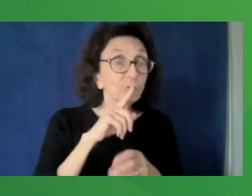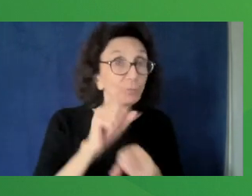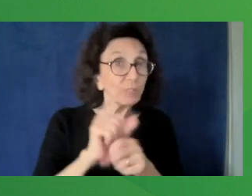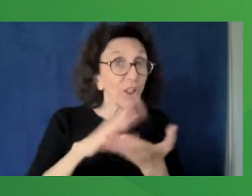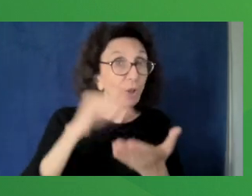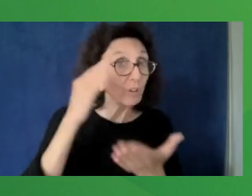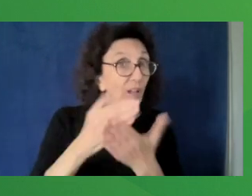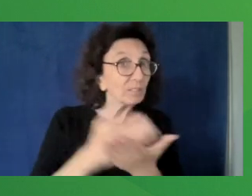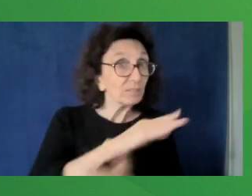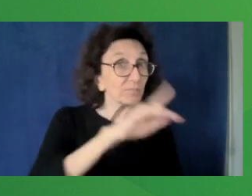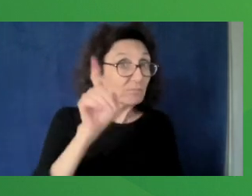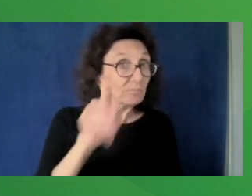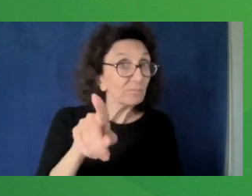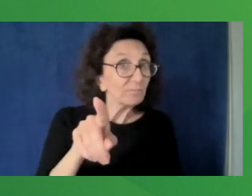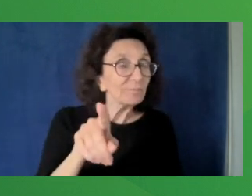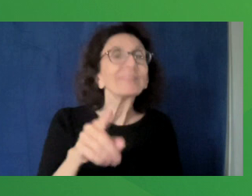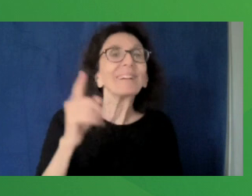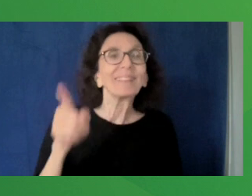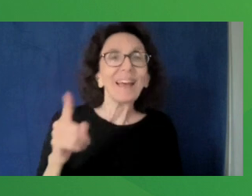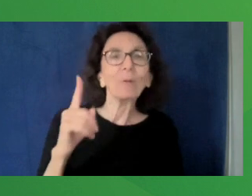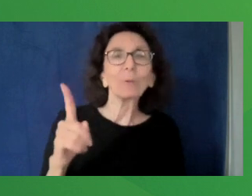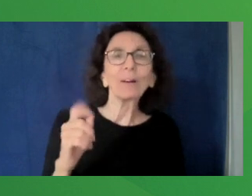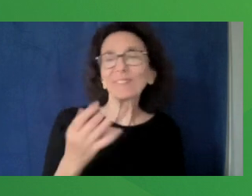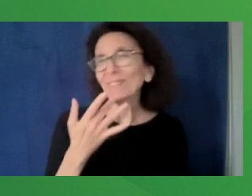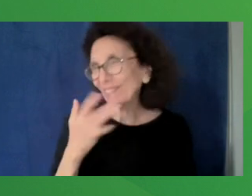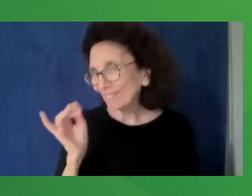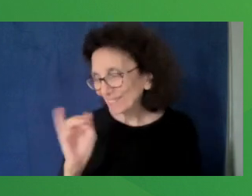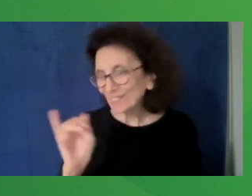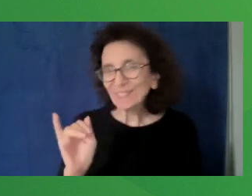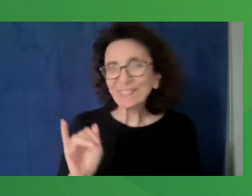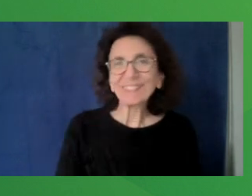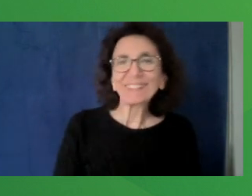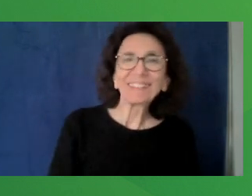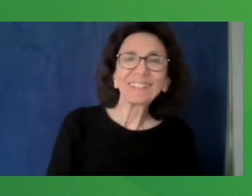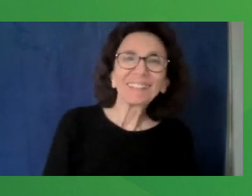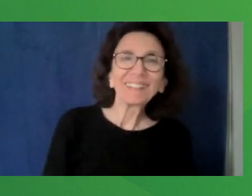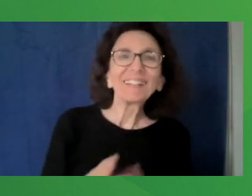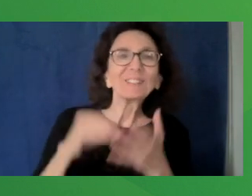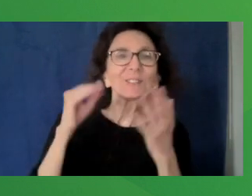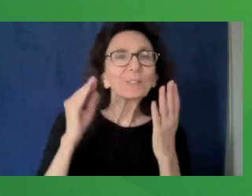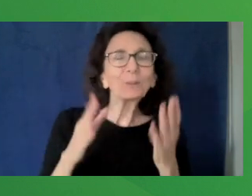And that was amongst one of my favorite. My students did so good with the poems,